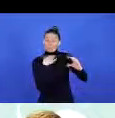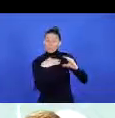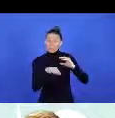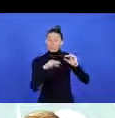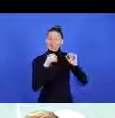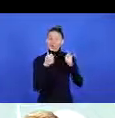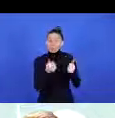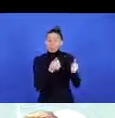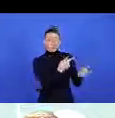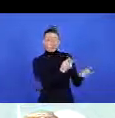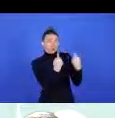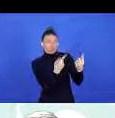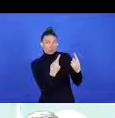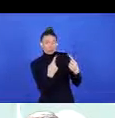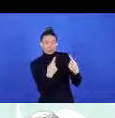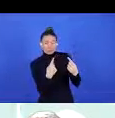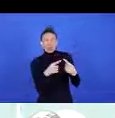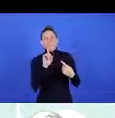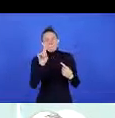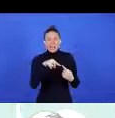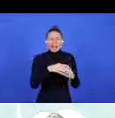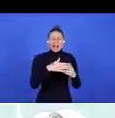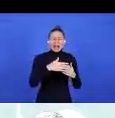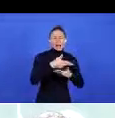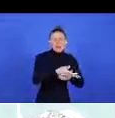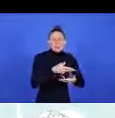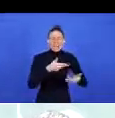response is good even by E-mail. There are